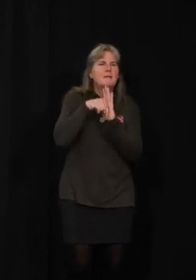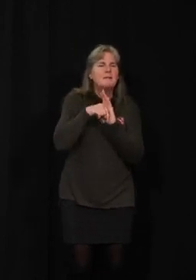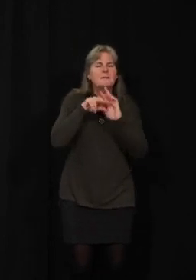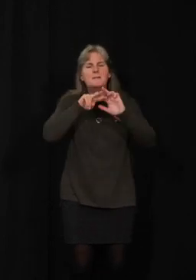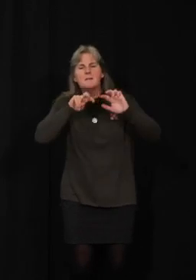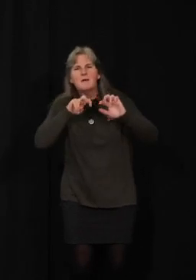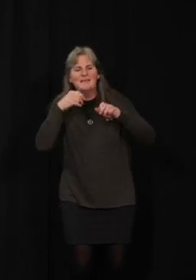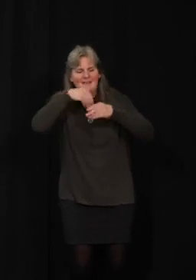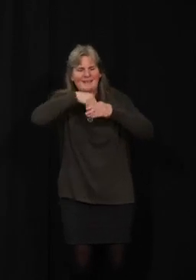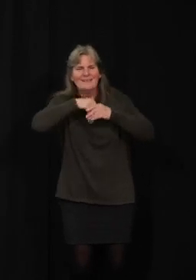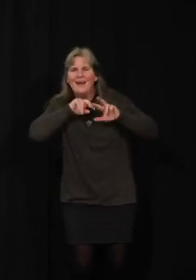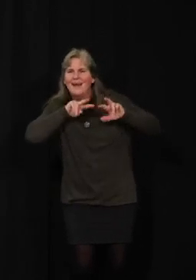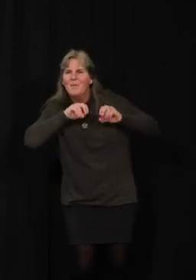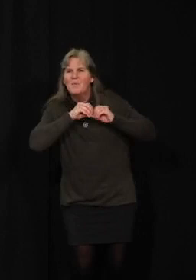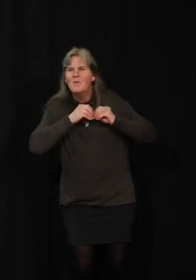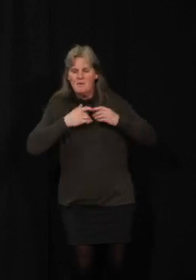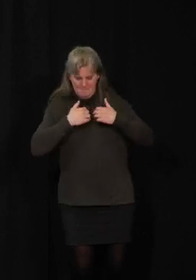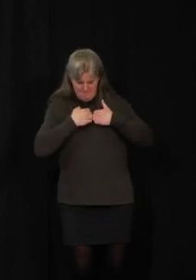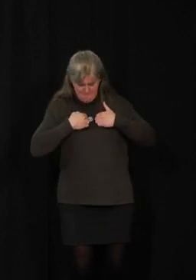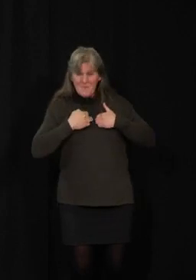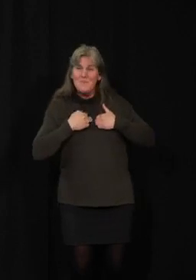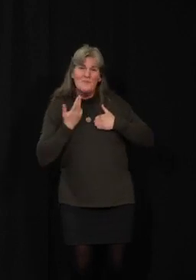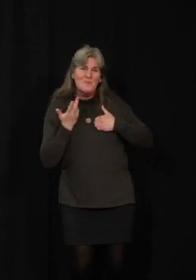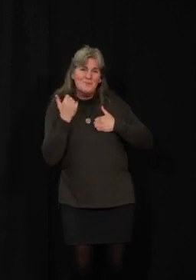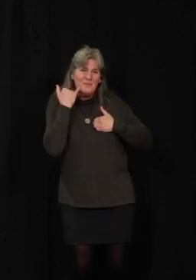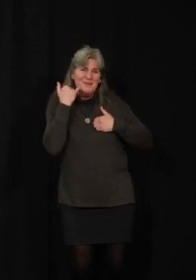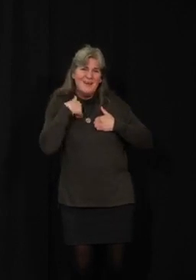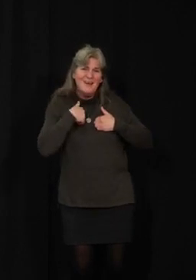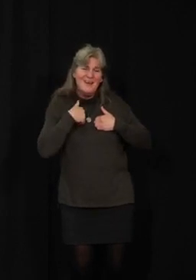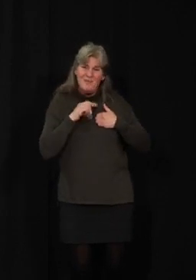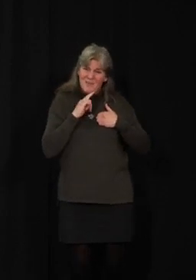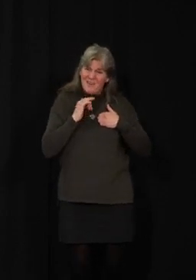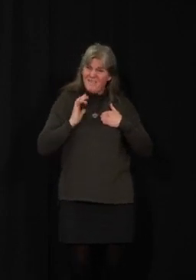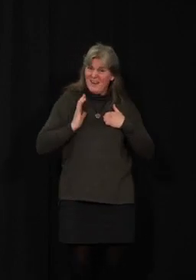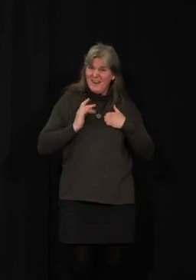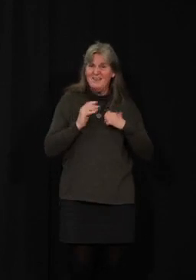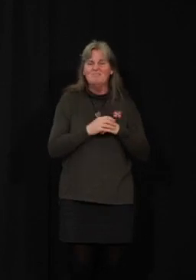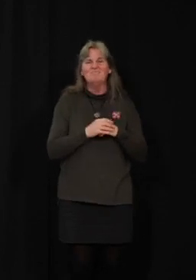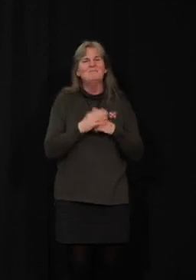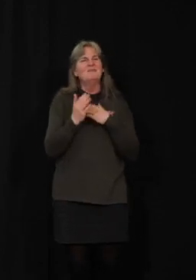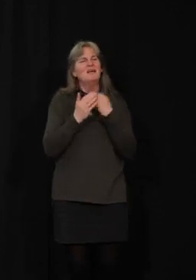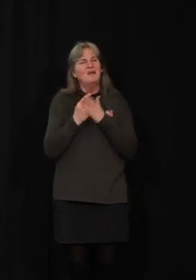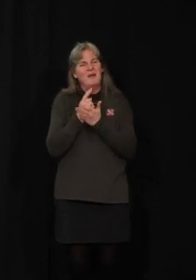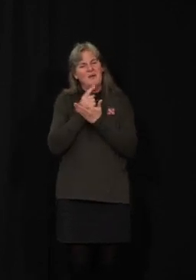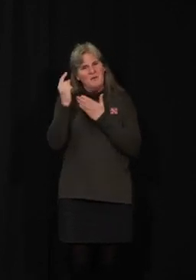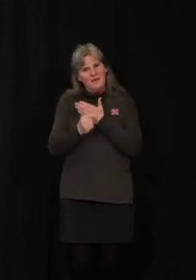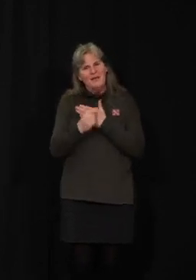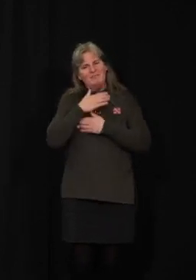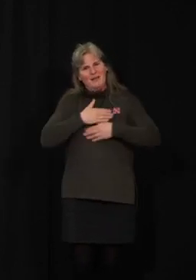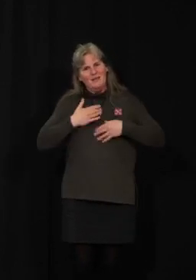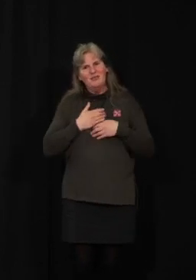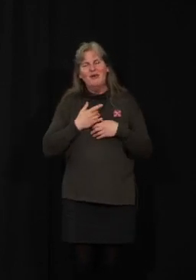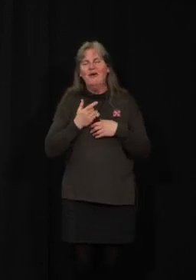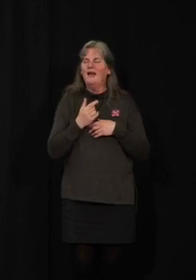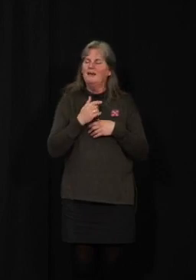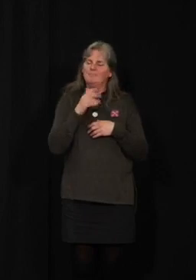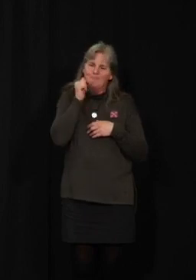With that being said, Yukoners, enjoy the weekend. Stay vigilant. Washer hands, stayed two metres apart from each other.